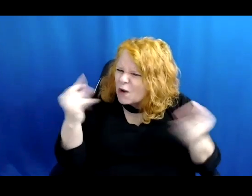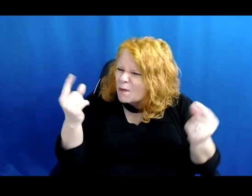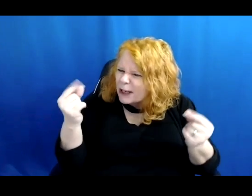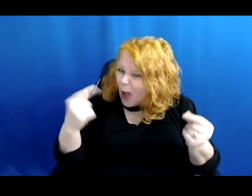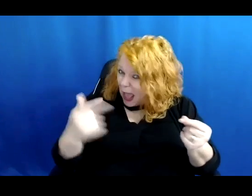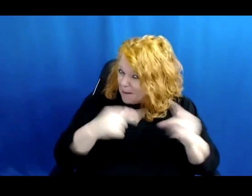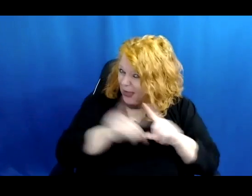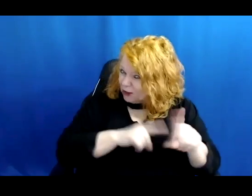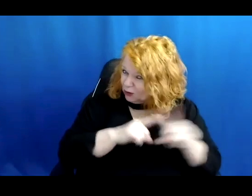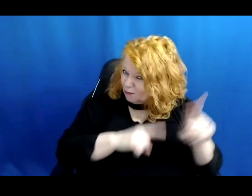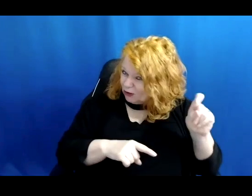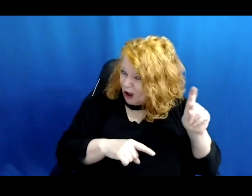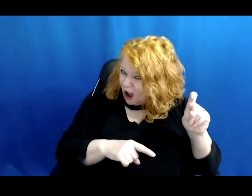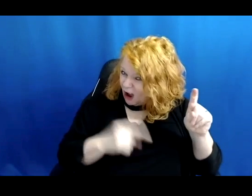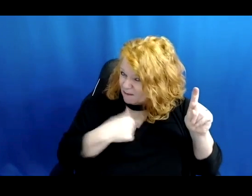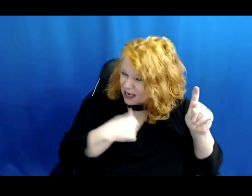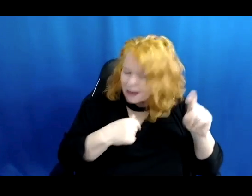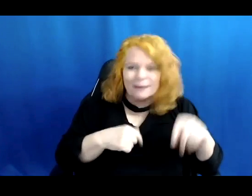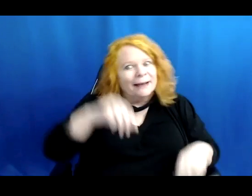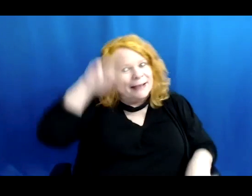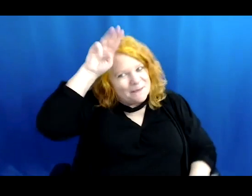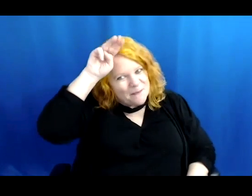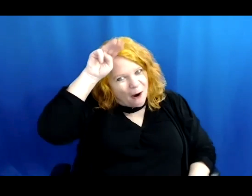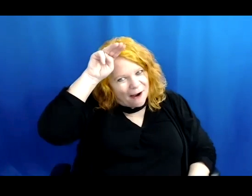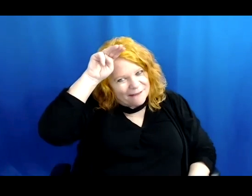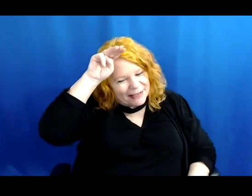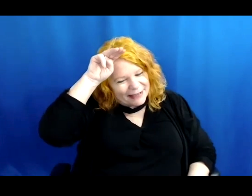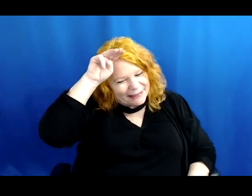Am I the super star? Gwyn: Big Marvin, boys and girls.